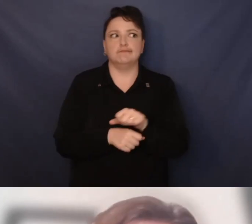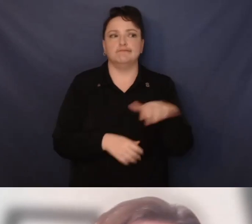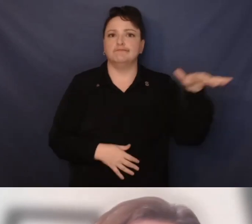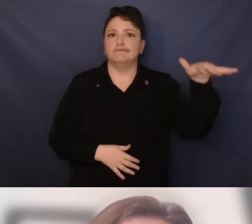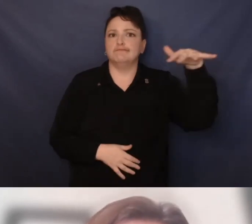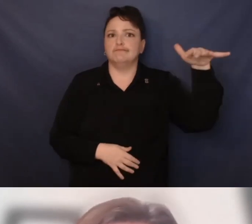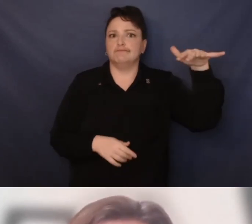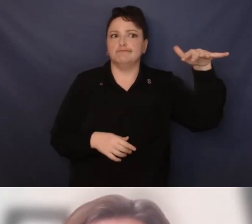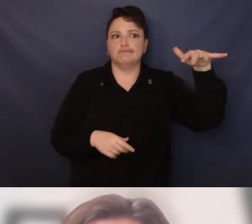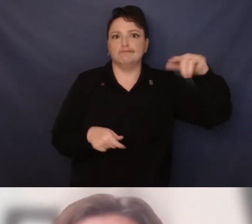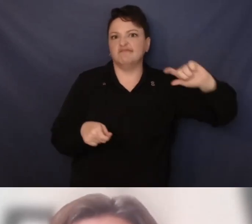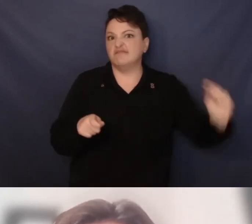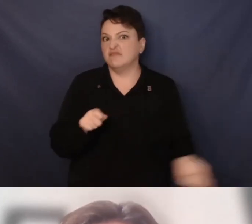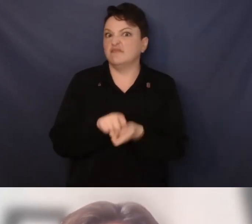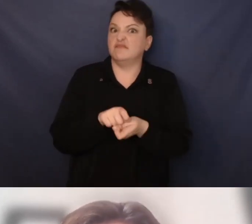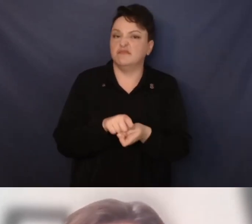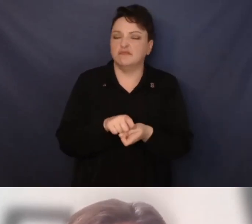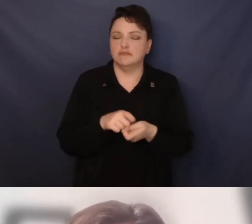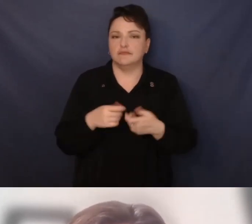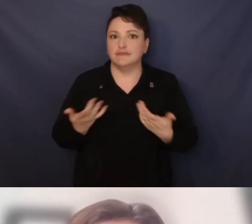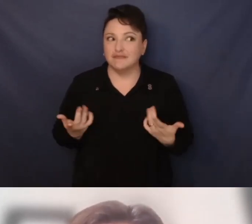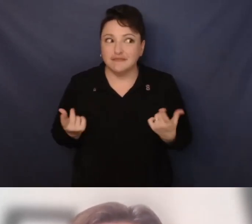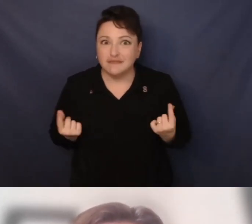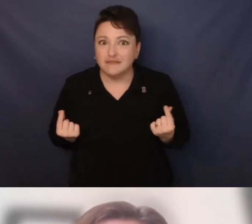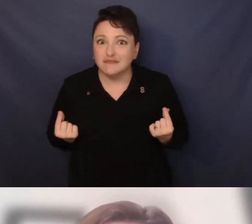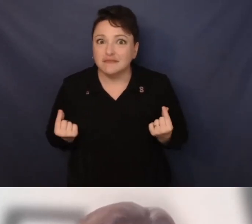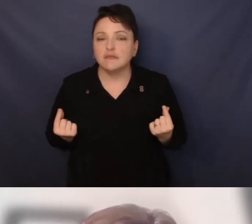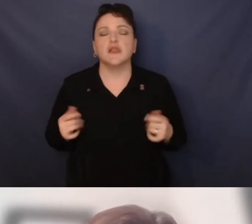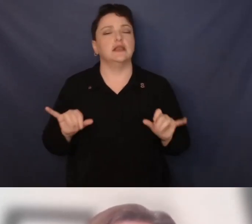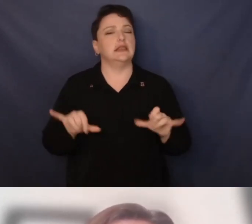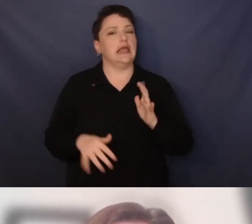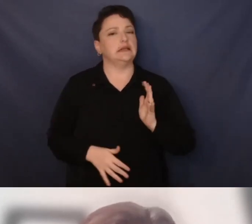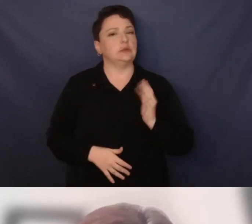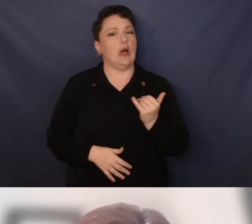part of why we are encouraging people to be, sort of, very polite and persistent